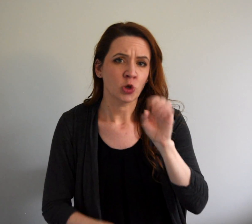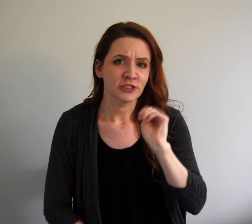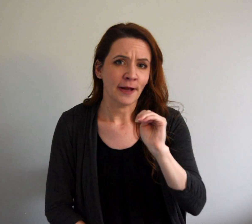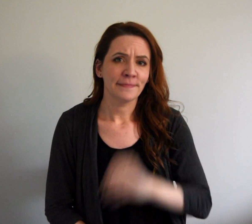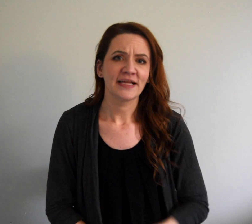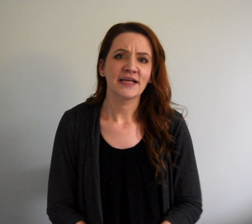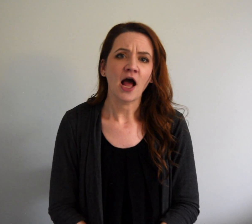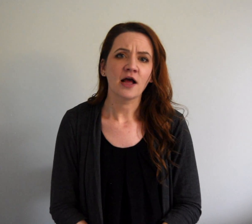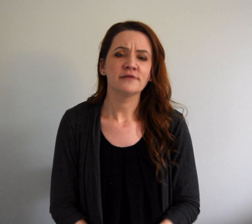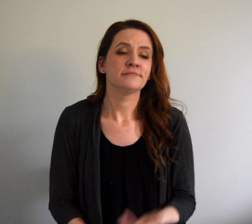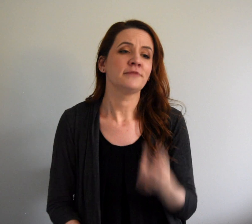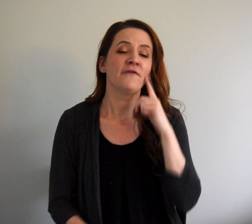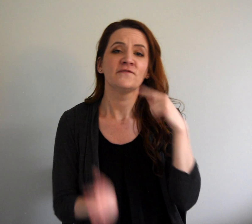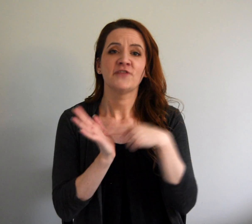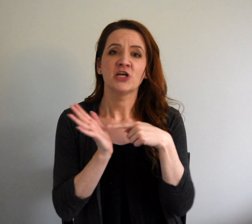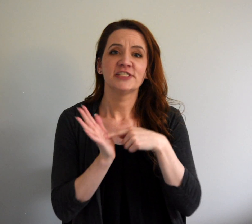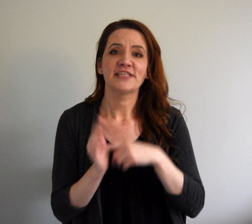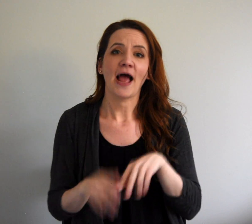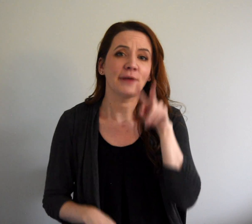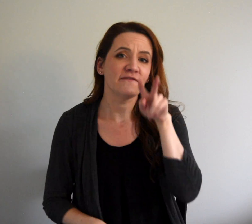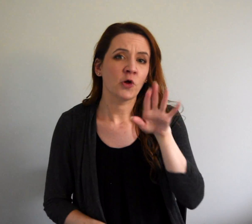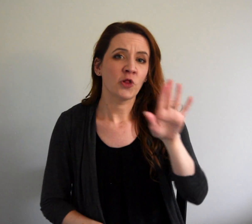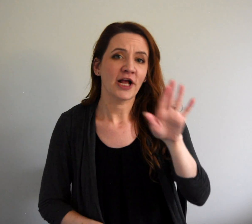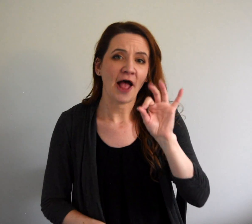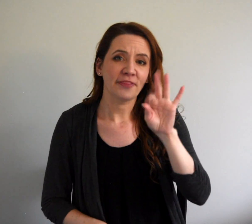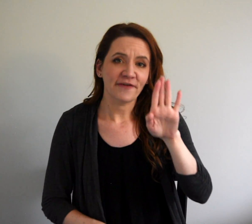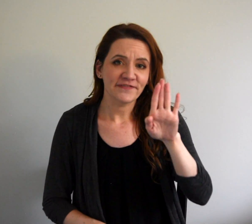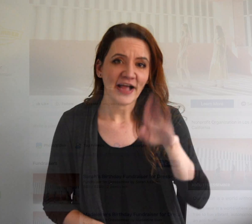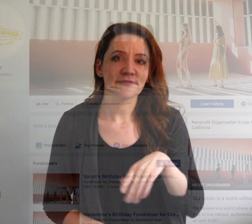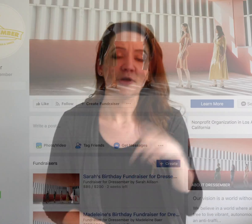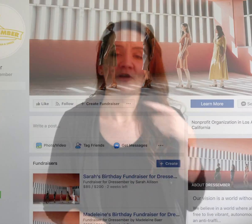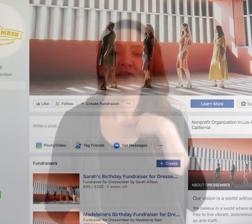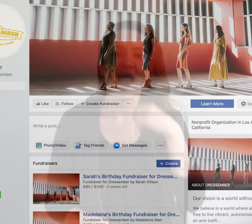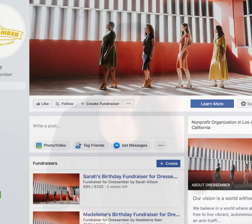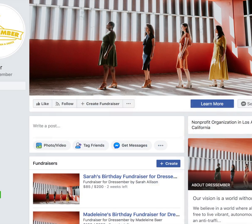if you go to their Facebook page you can see the posts inviting people to engage